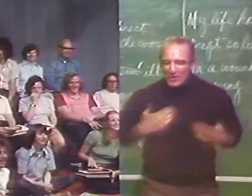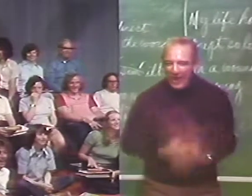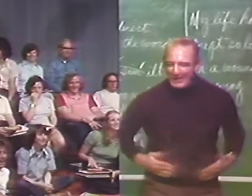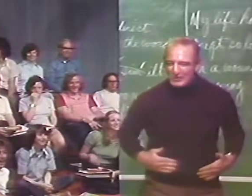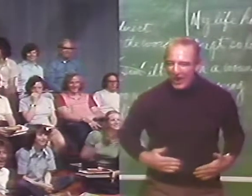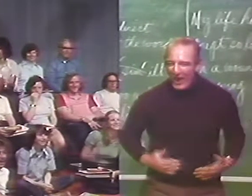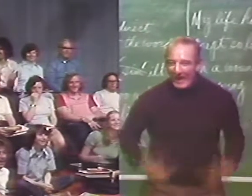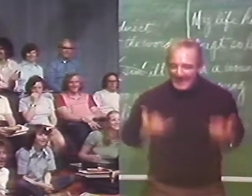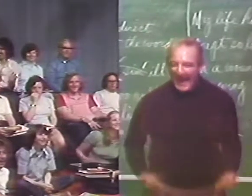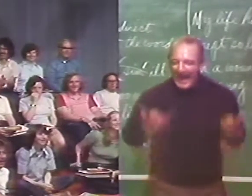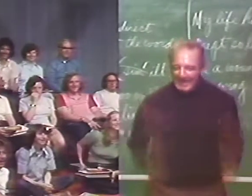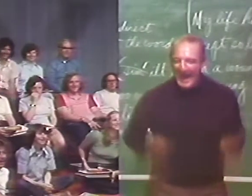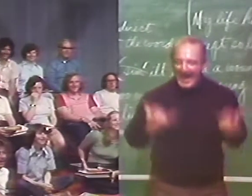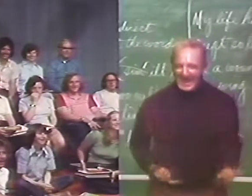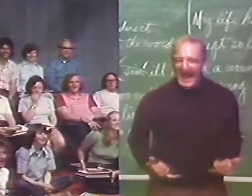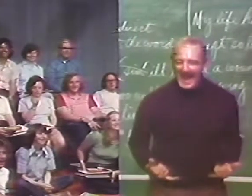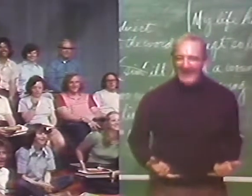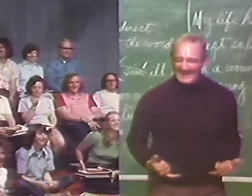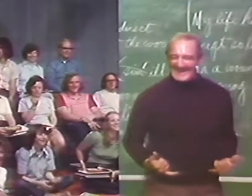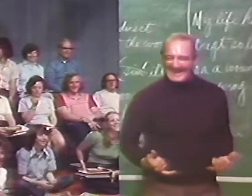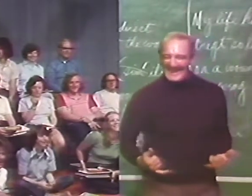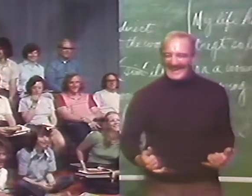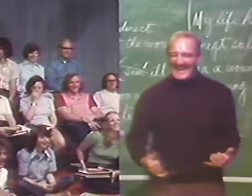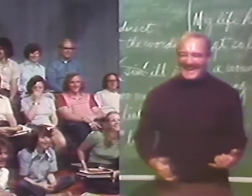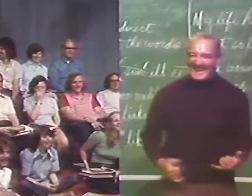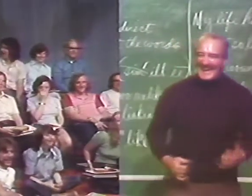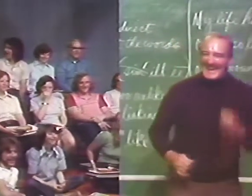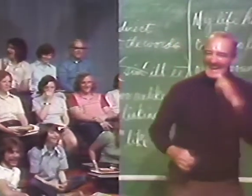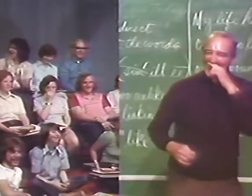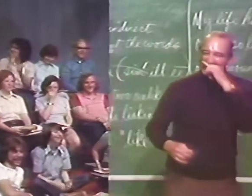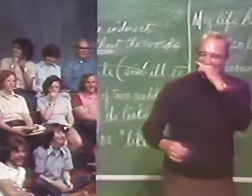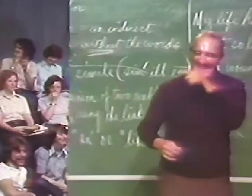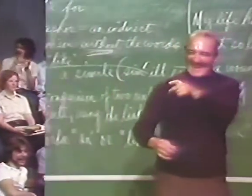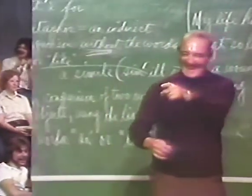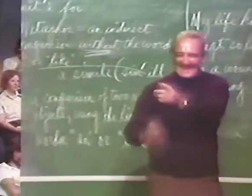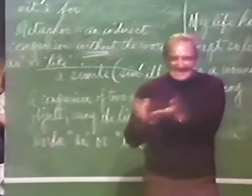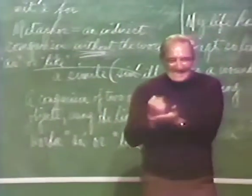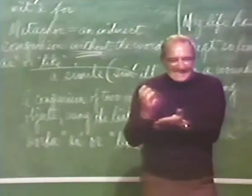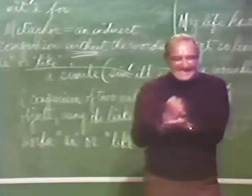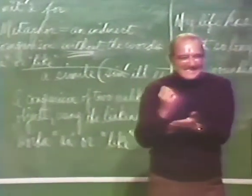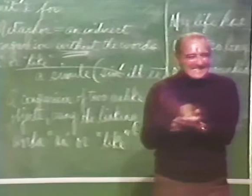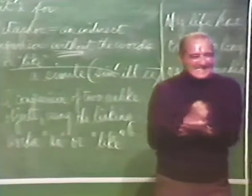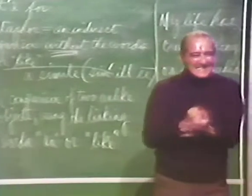YEAH, GRAB, GRAB, GRAB! ENJOY, ENJOY, ENJOY! NOW, NOW, NOW!